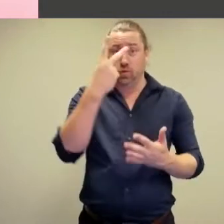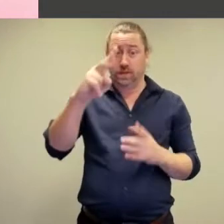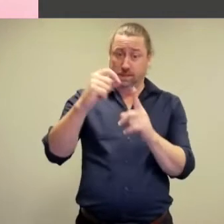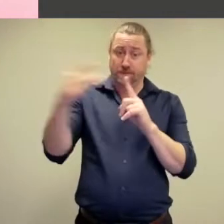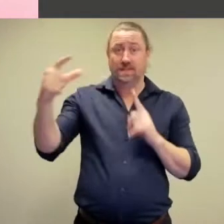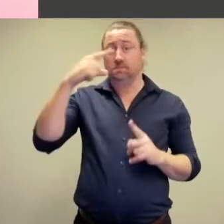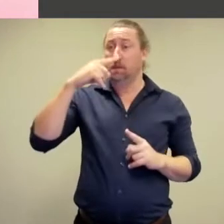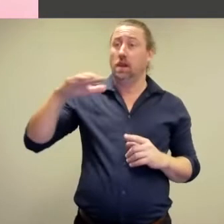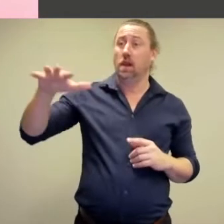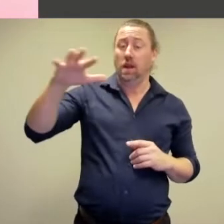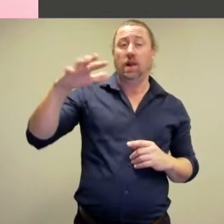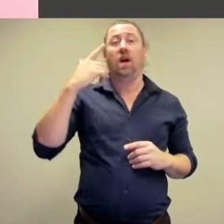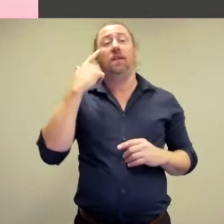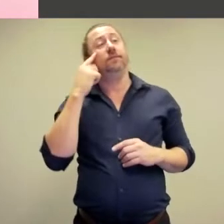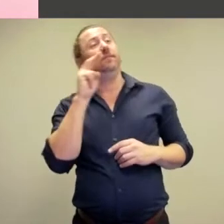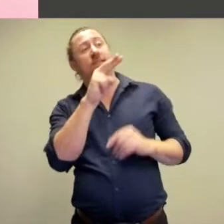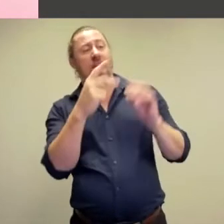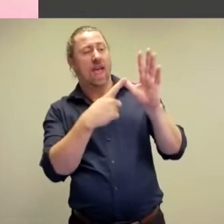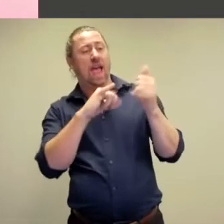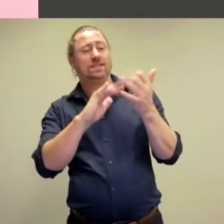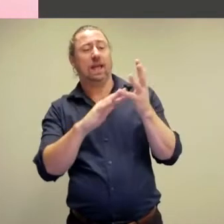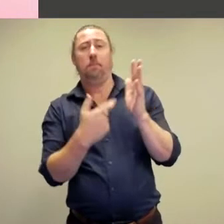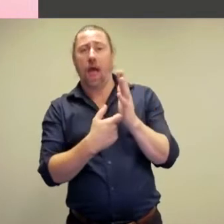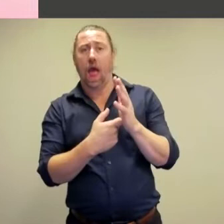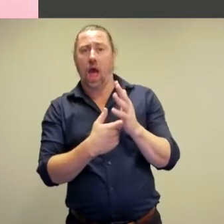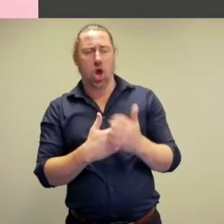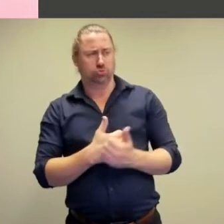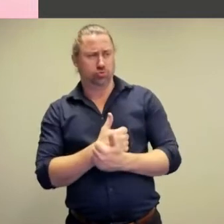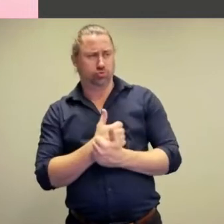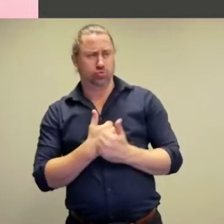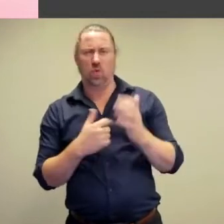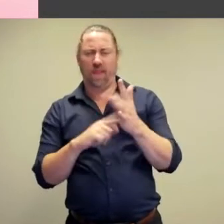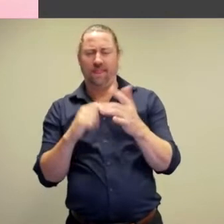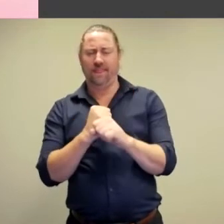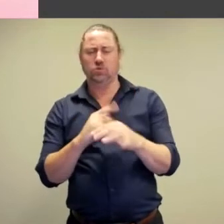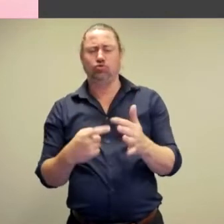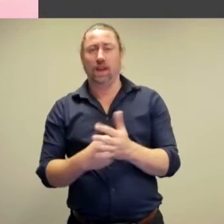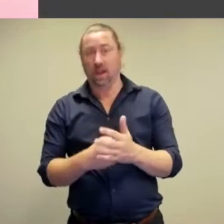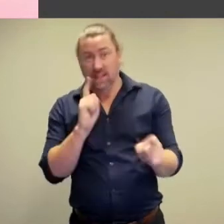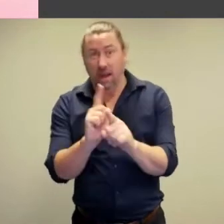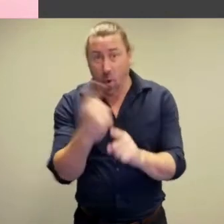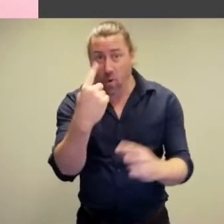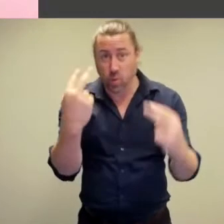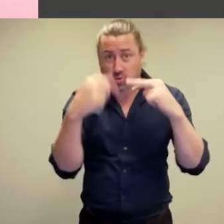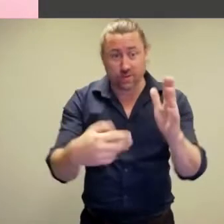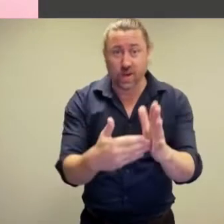find ASMR triggers pleasurable. So exactly the same match as we have